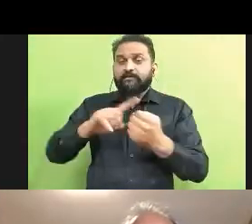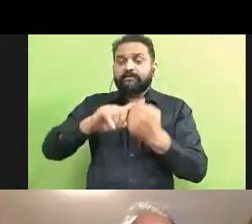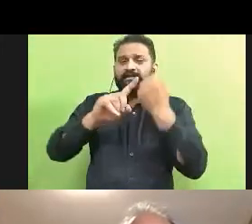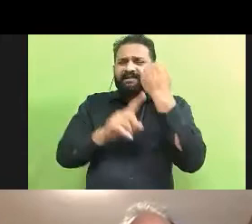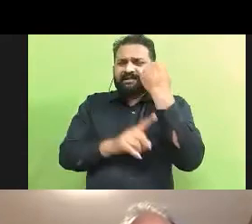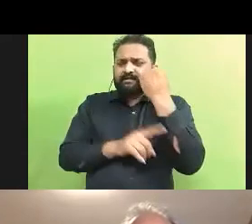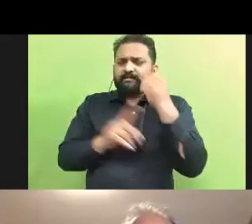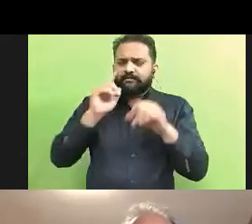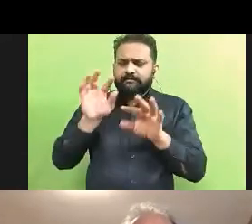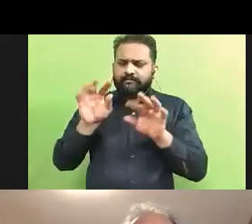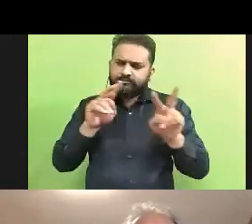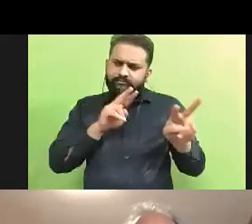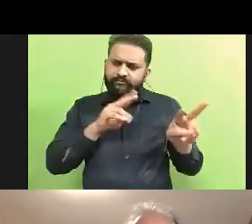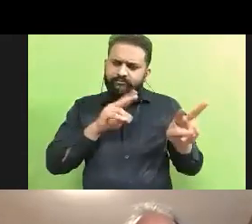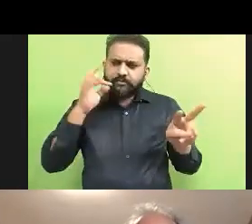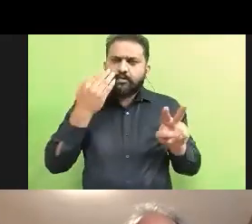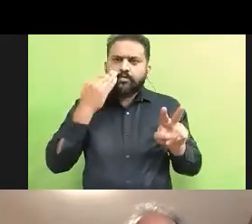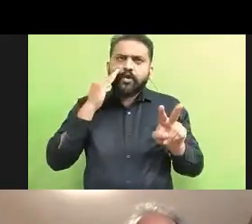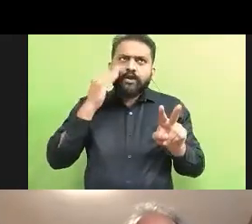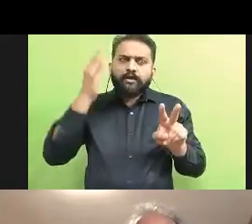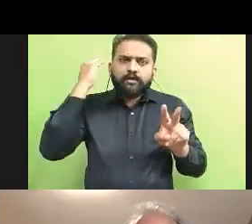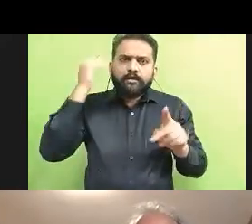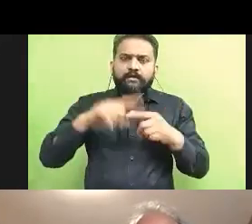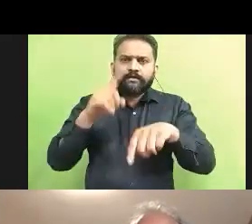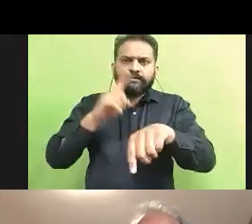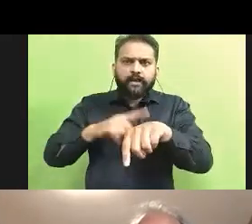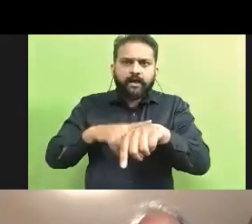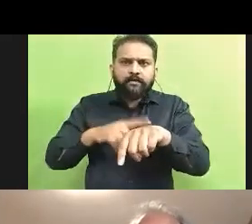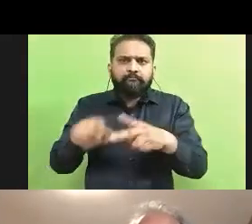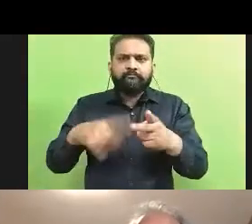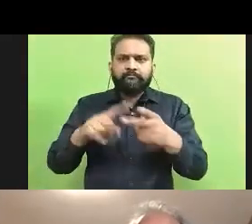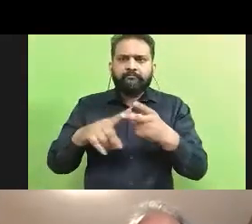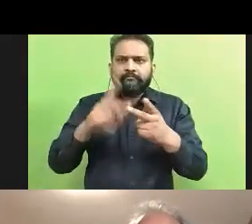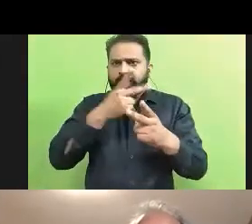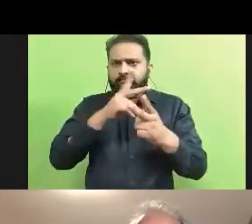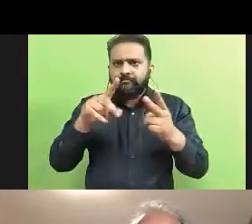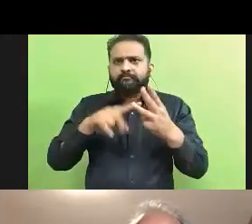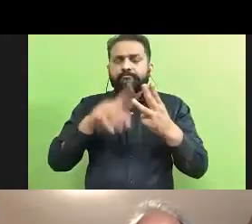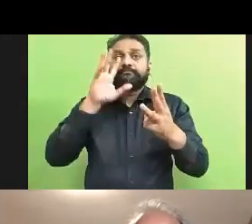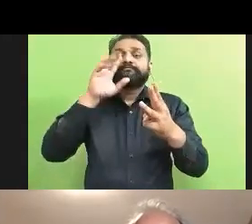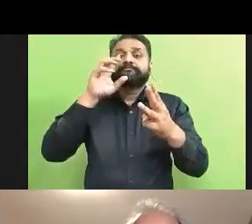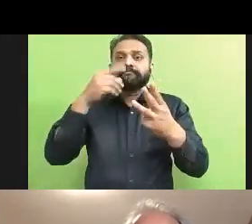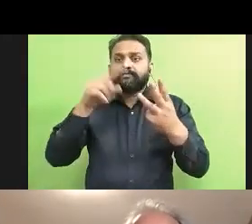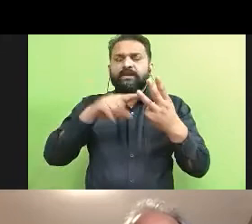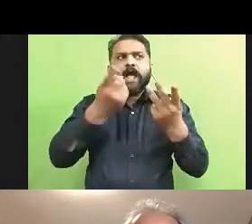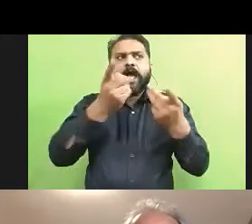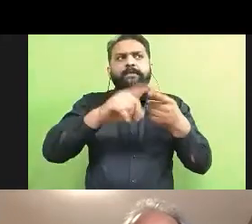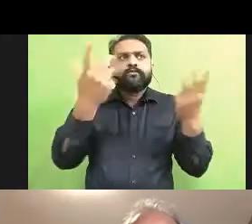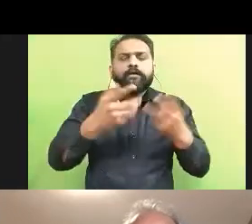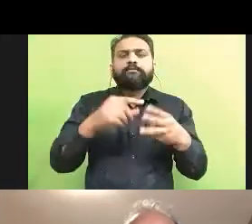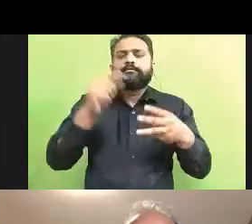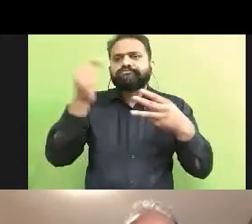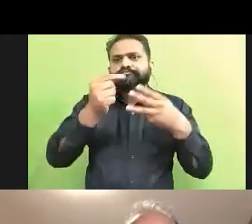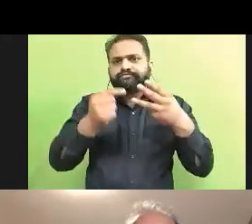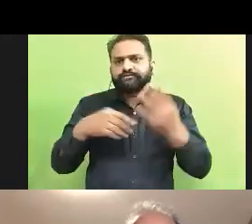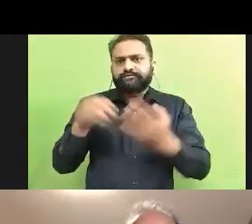all days time everything and you have also noted down what happened on that day that will help you